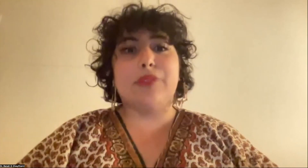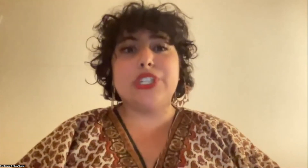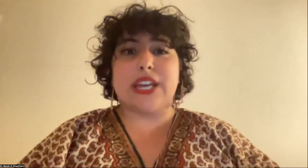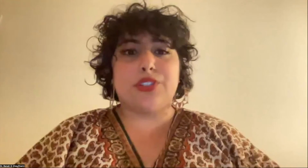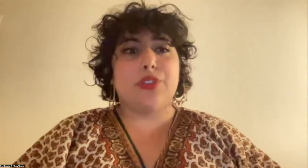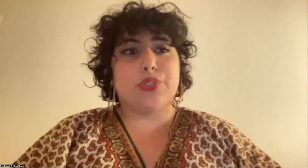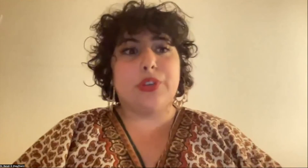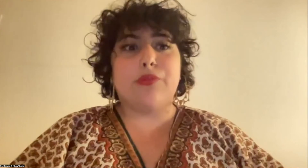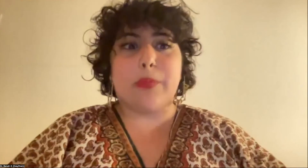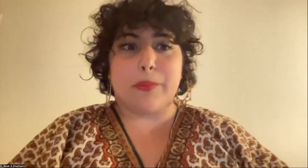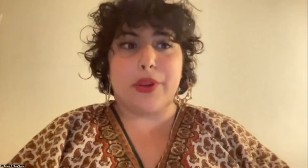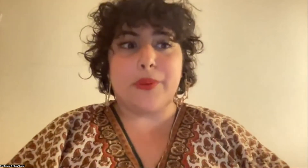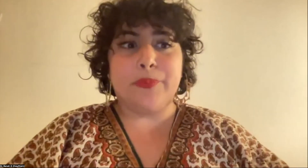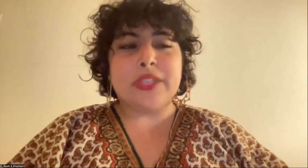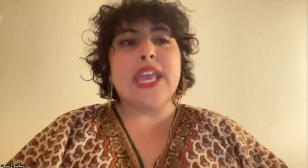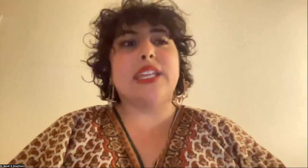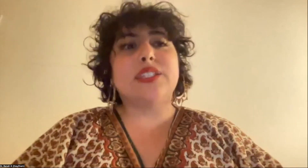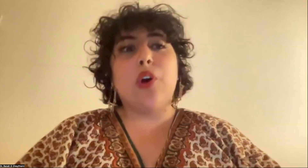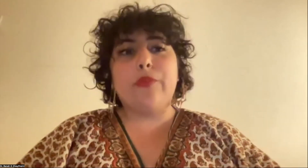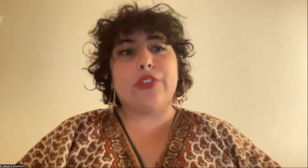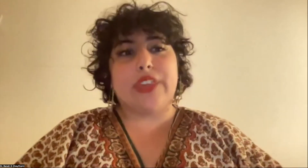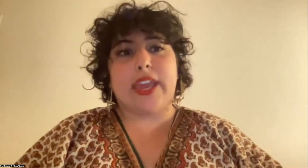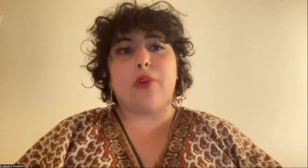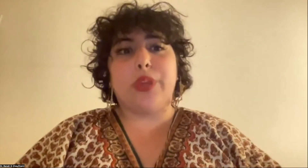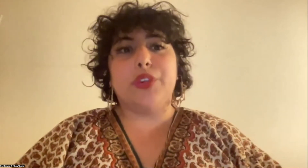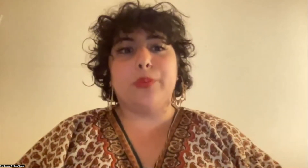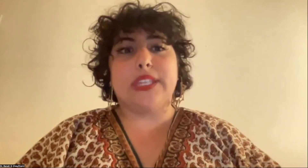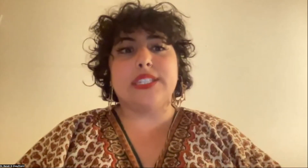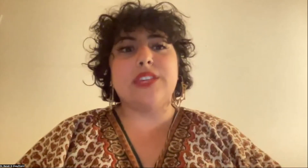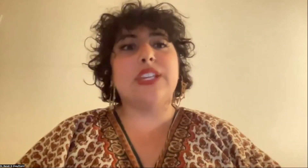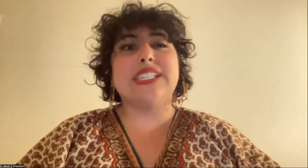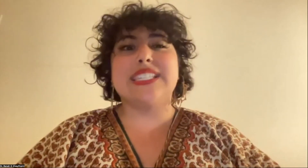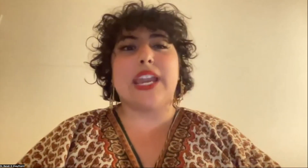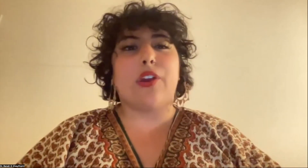they reached out to those who can remember. It is a hopeful thing, how we humans, even in designing